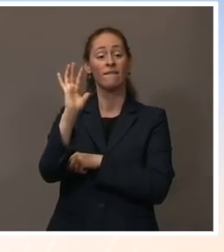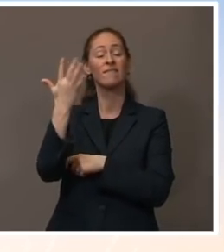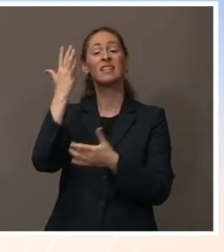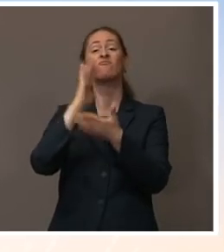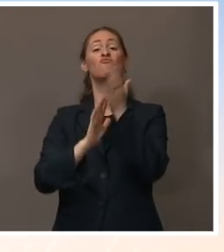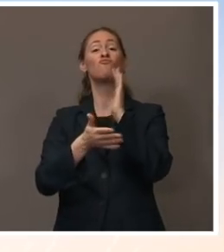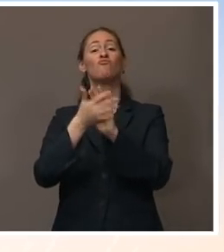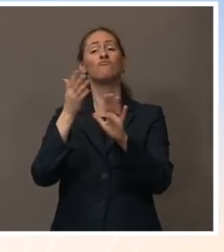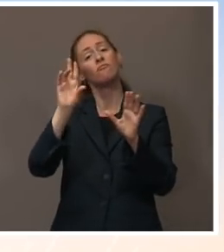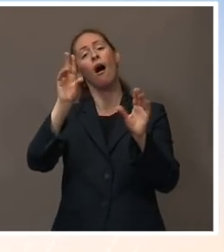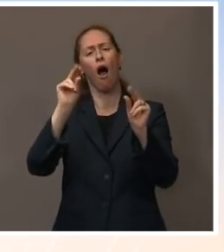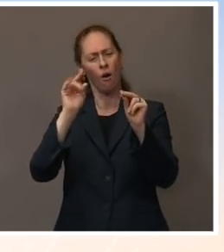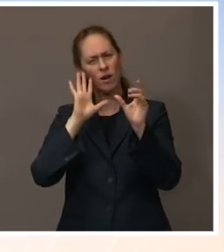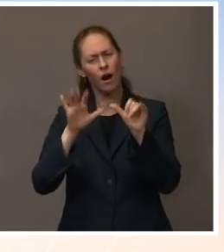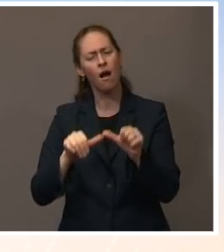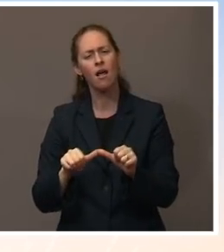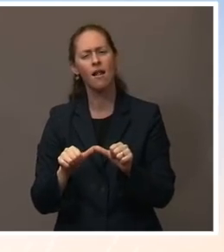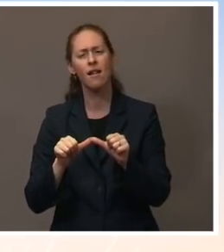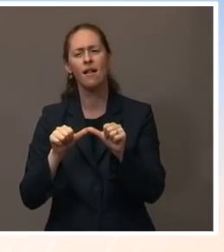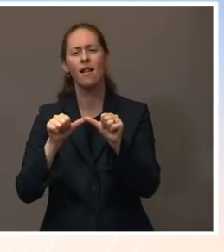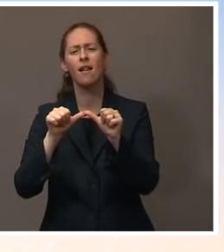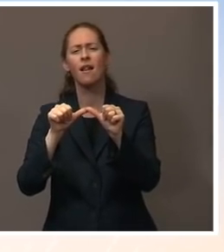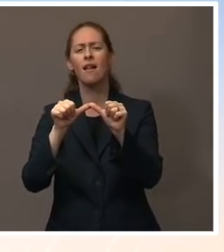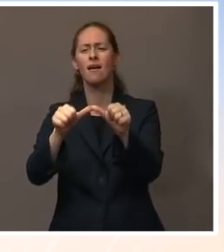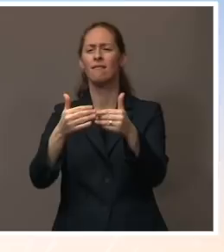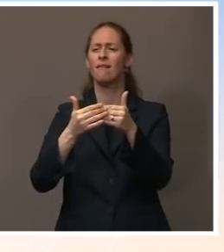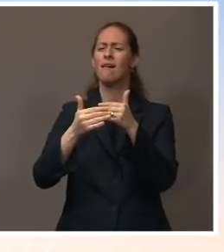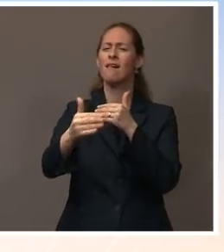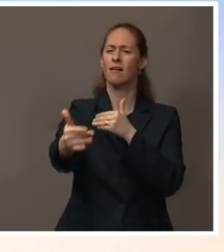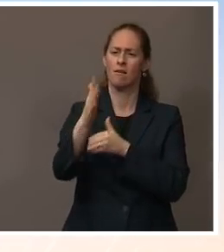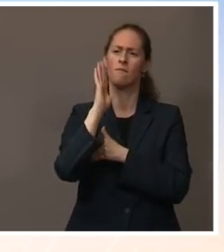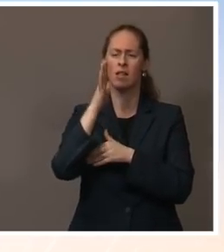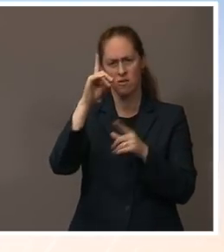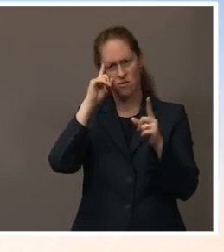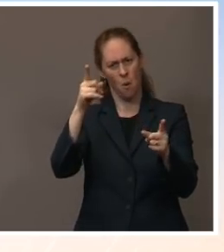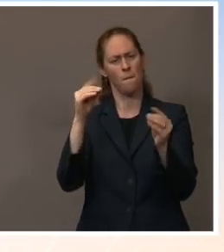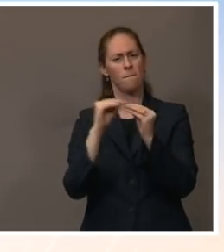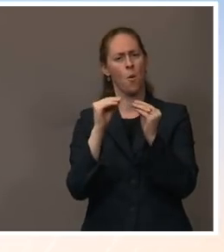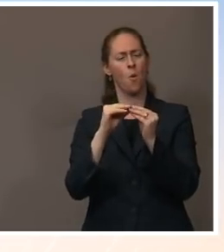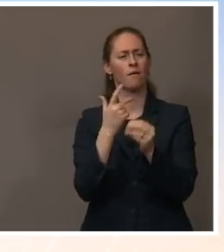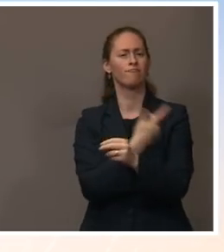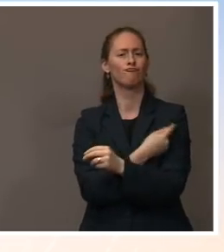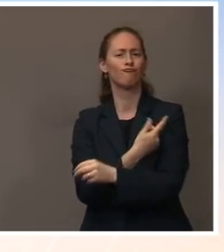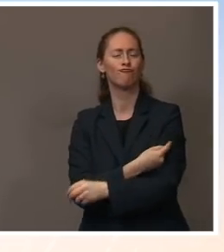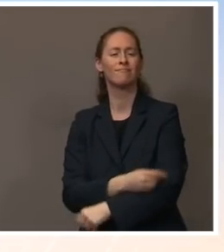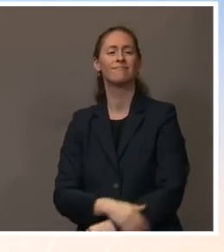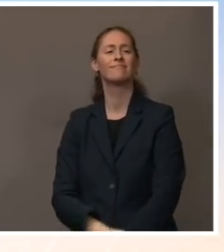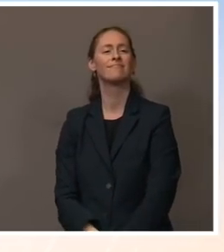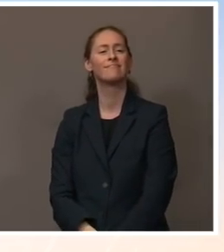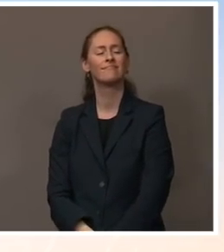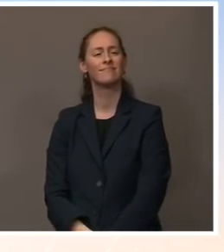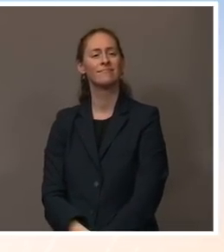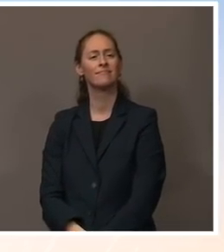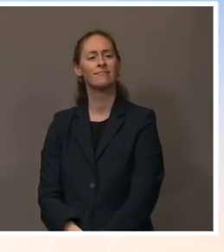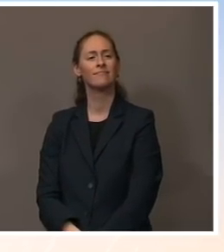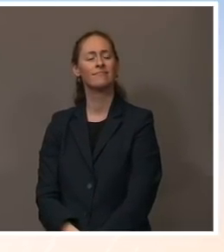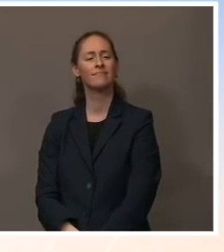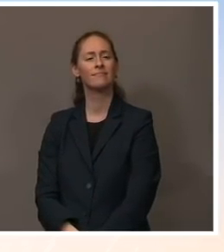as we work to get more people in the country vaccinated. Go ahead, April. The Press: Jen, I want to hit two topics: voting rights, as well as crime.